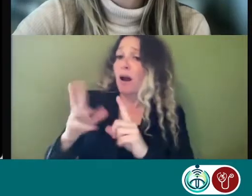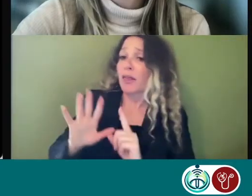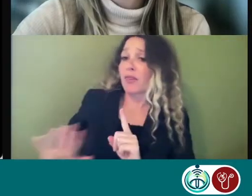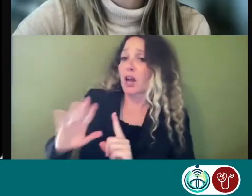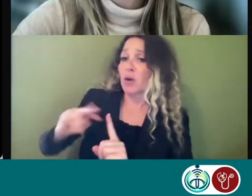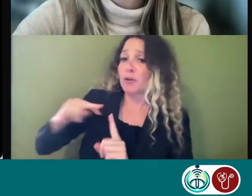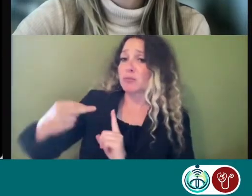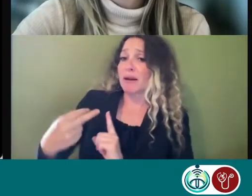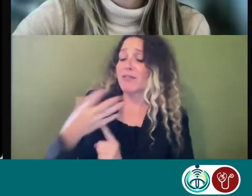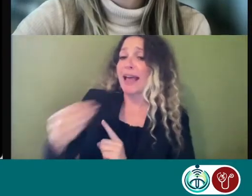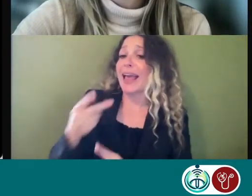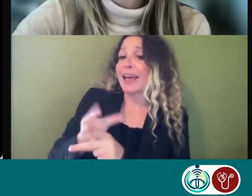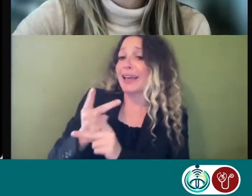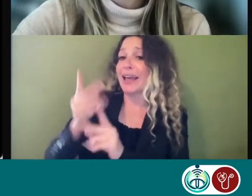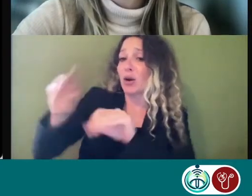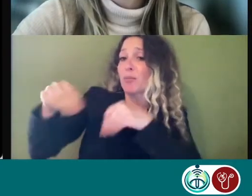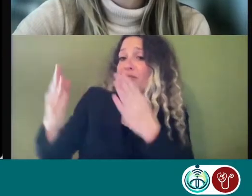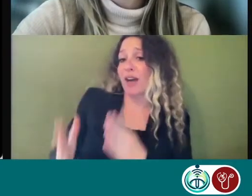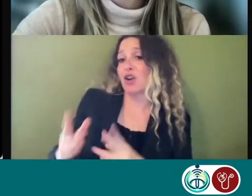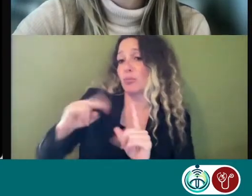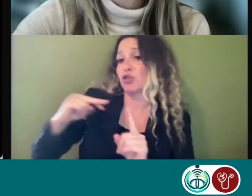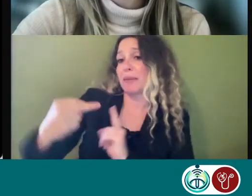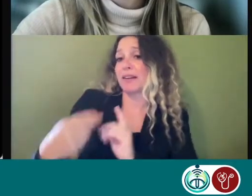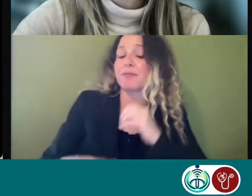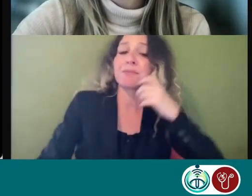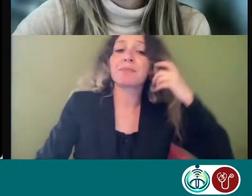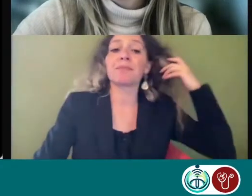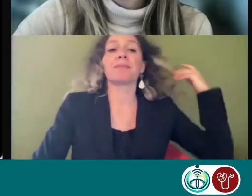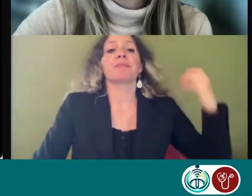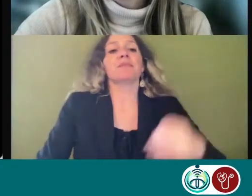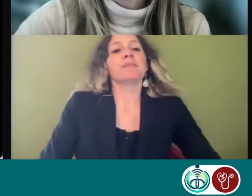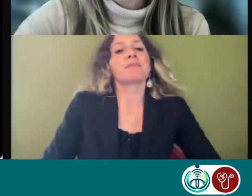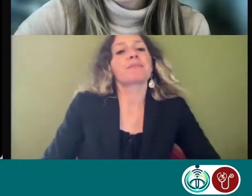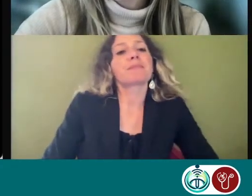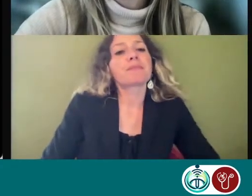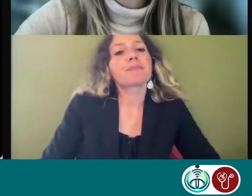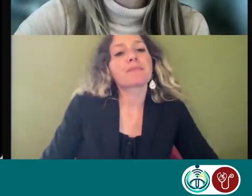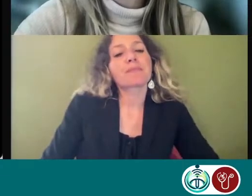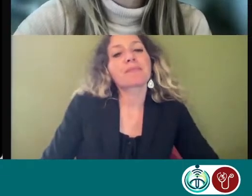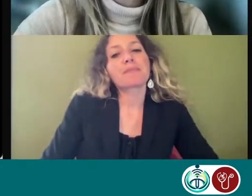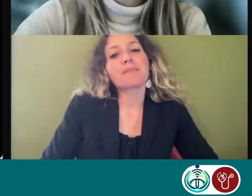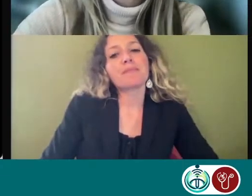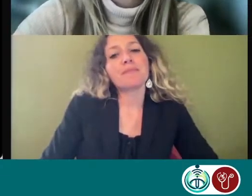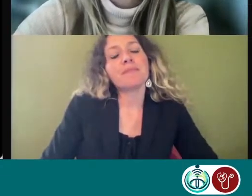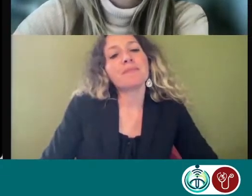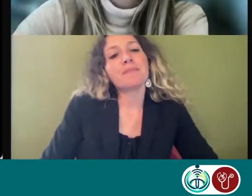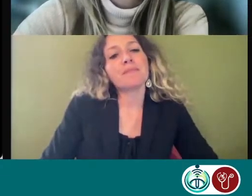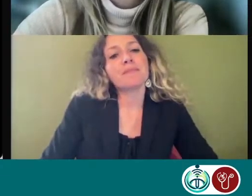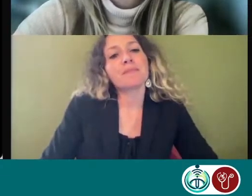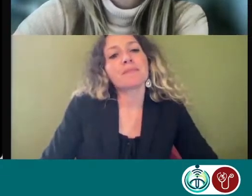on telehealth. Next slide, please. So I'm just gonna jump to a couple of the themes.